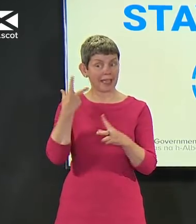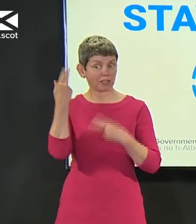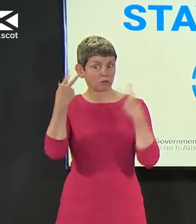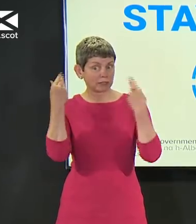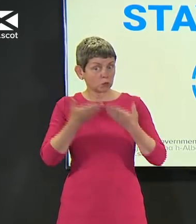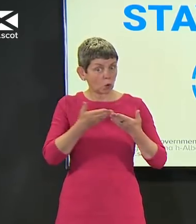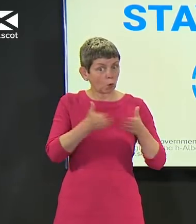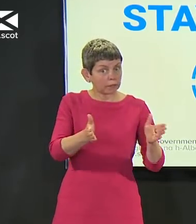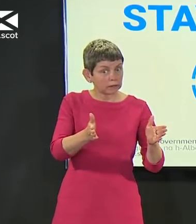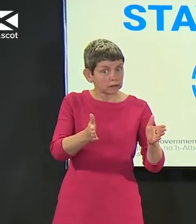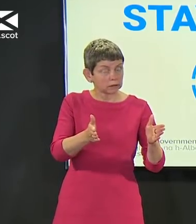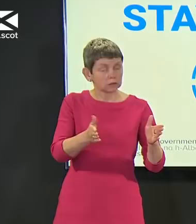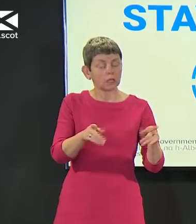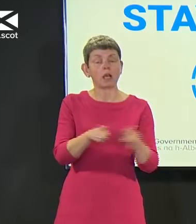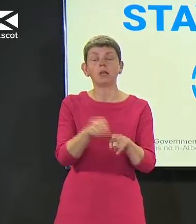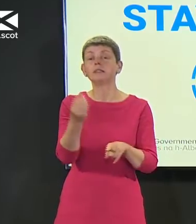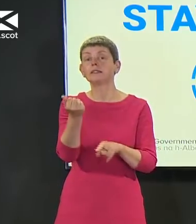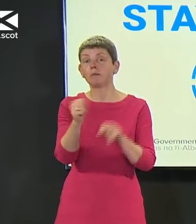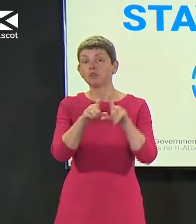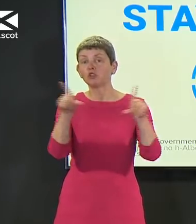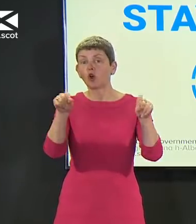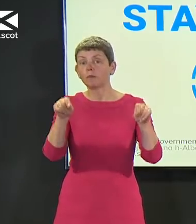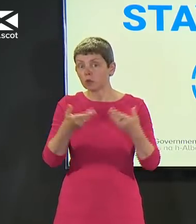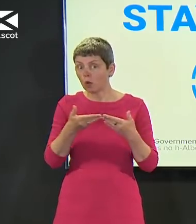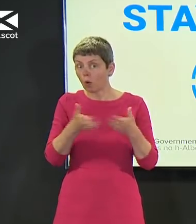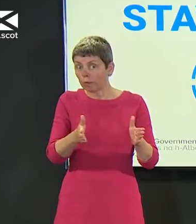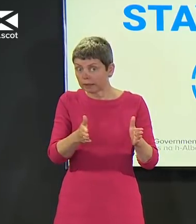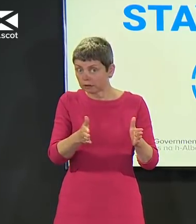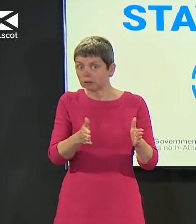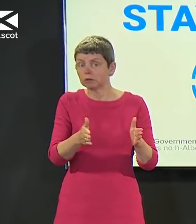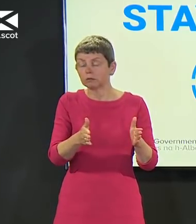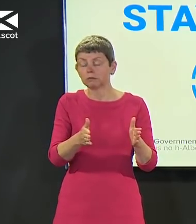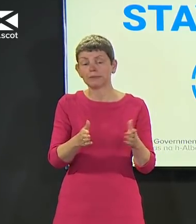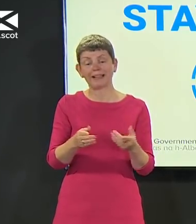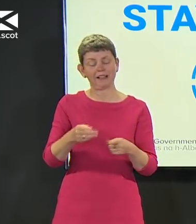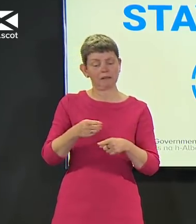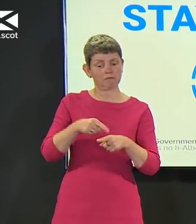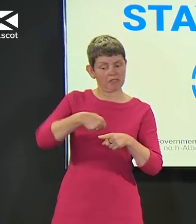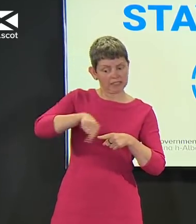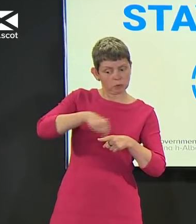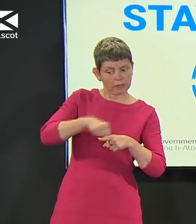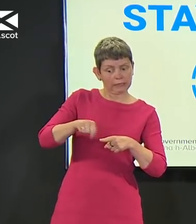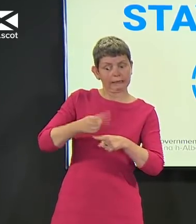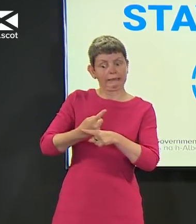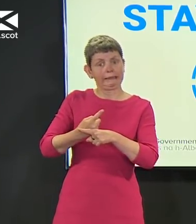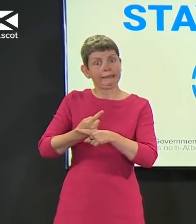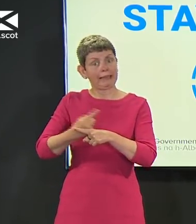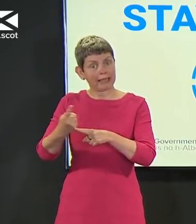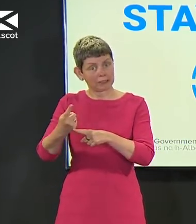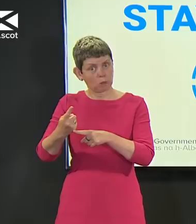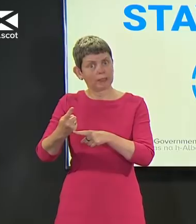and some retail outlets and of course over this week and next week there is going to be already